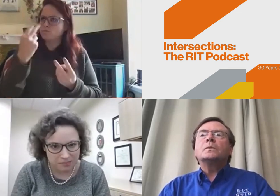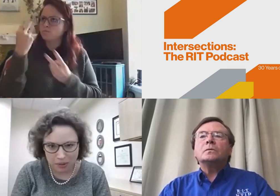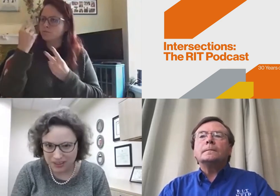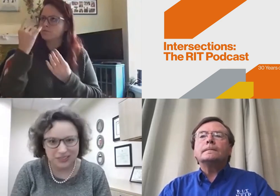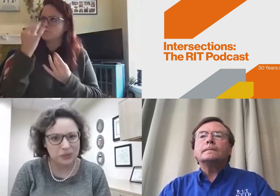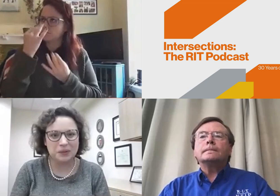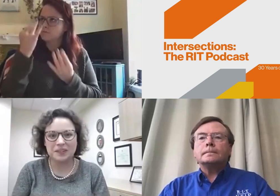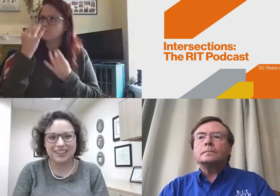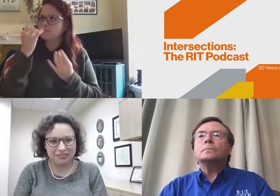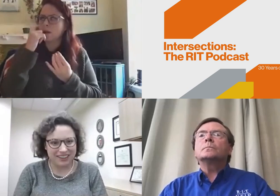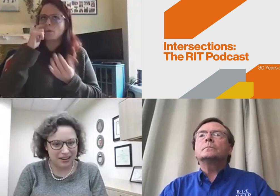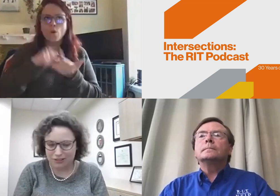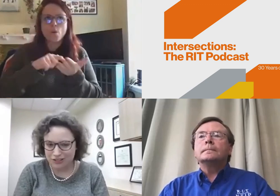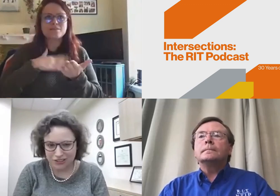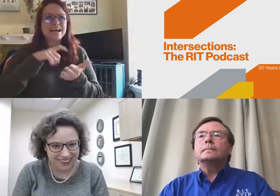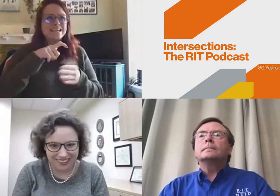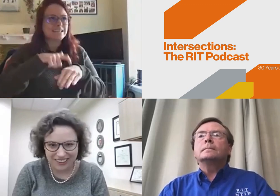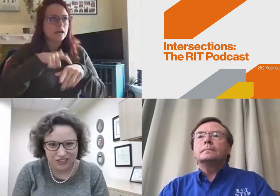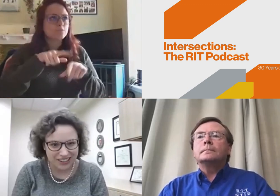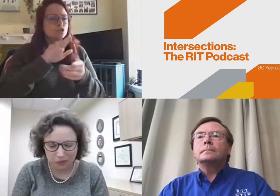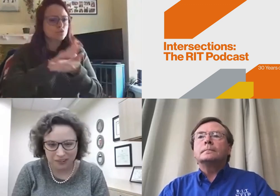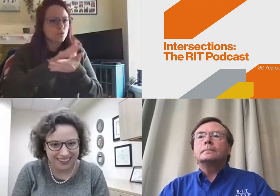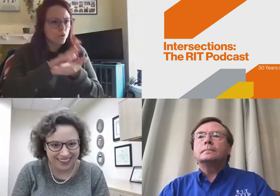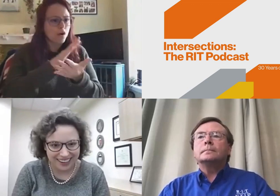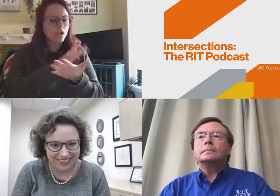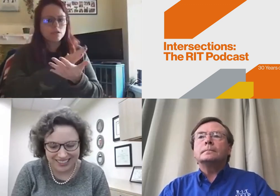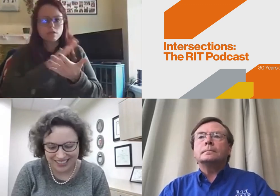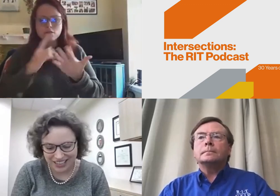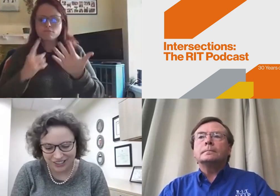public school and when I first started college to now working in higher education.